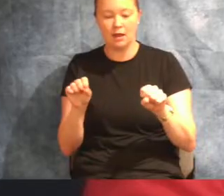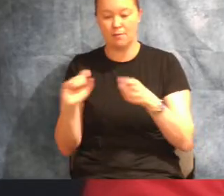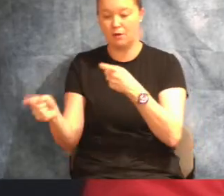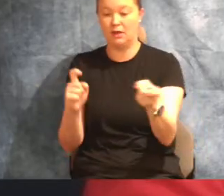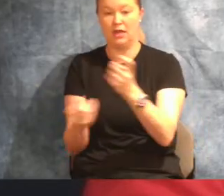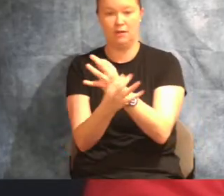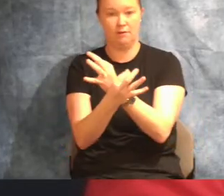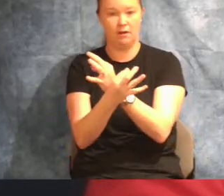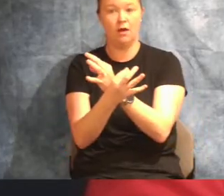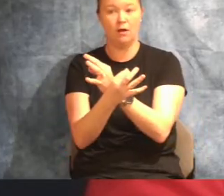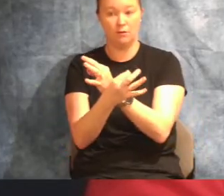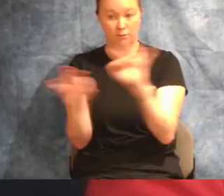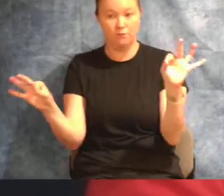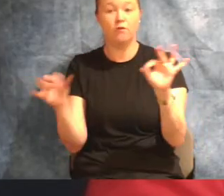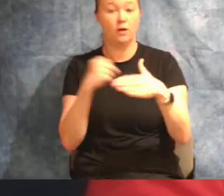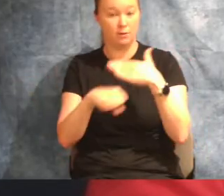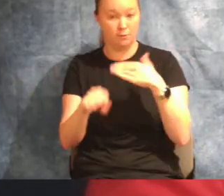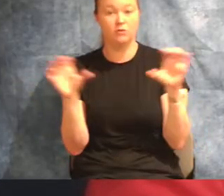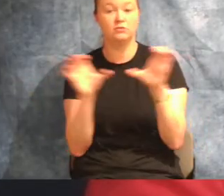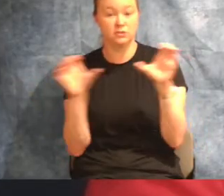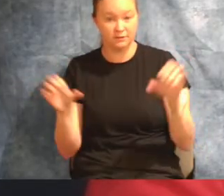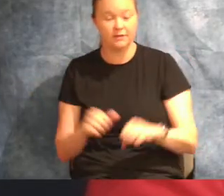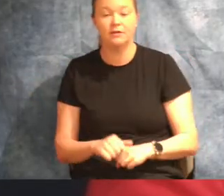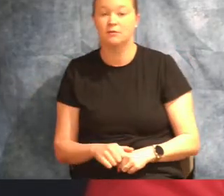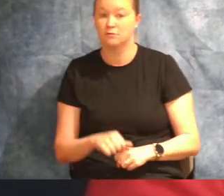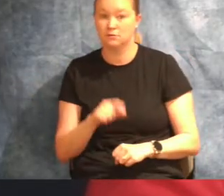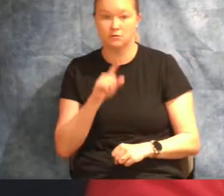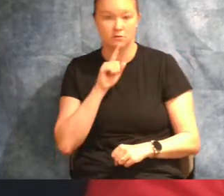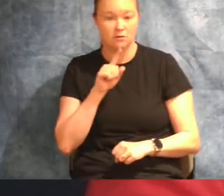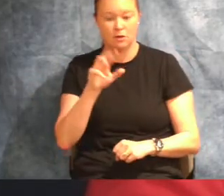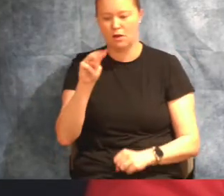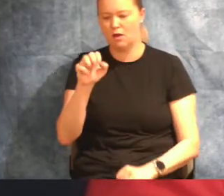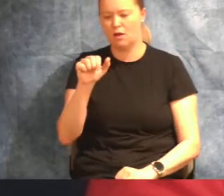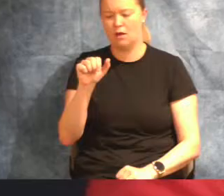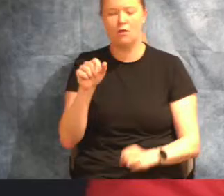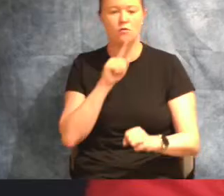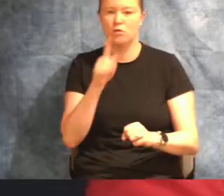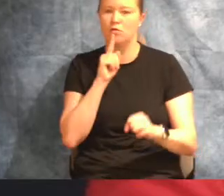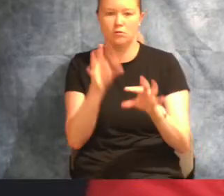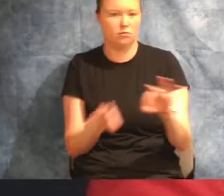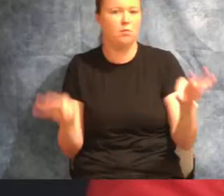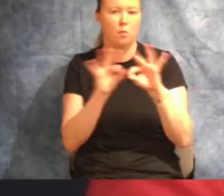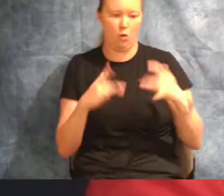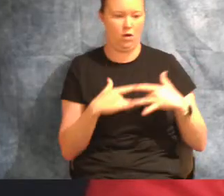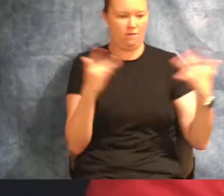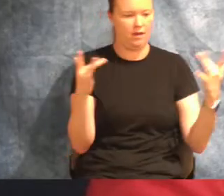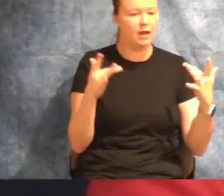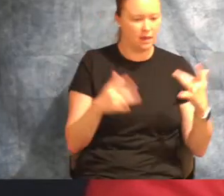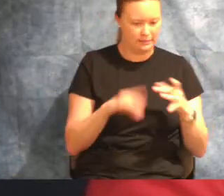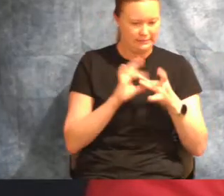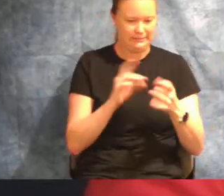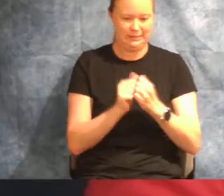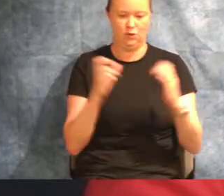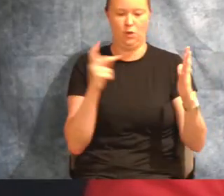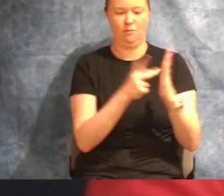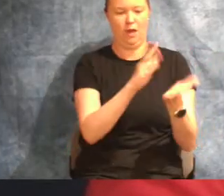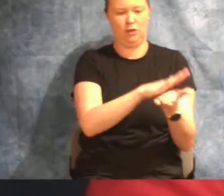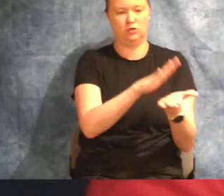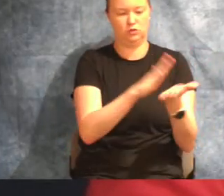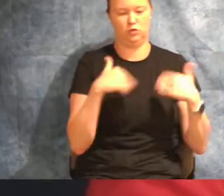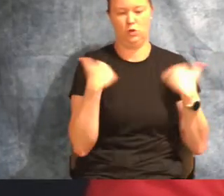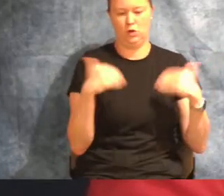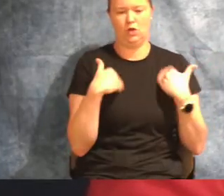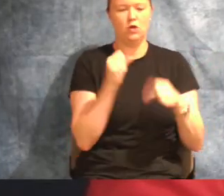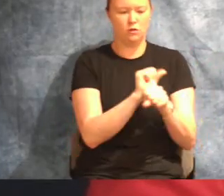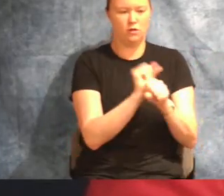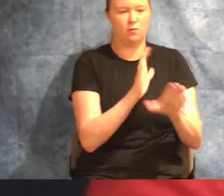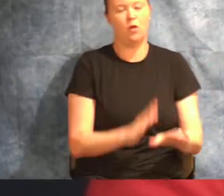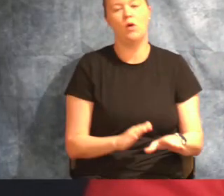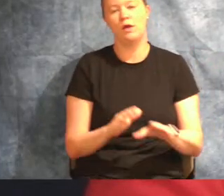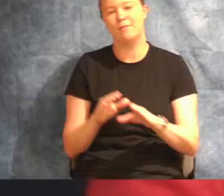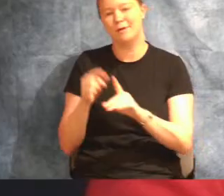certificates. major marquee events dealing with back to school youth employment, state of cancer,